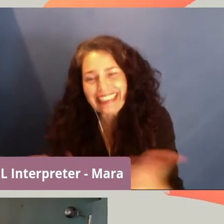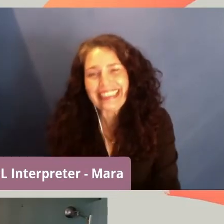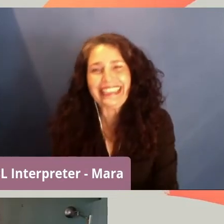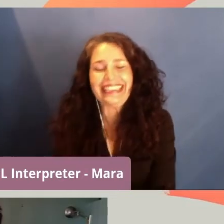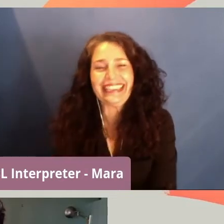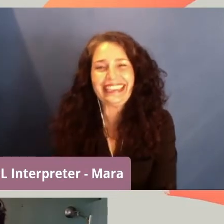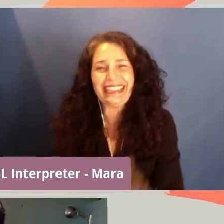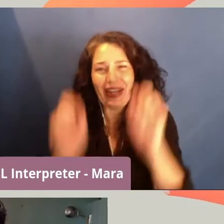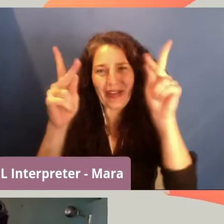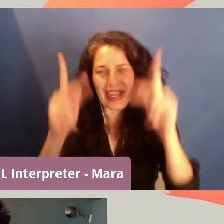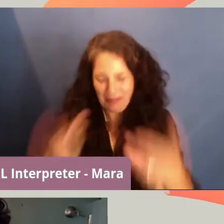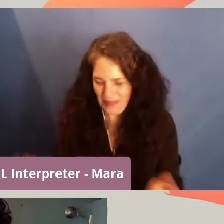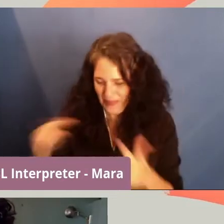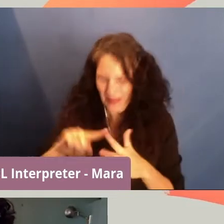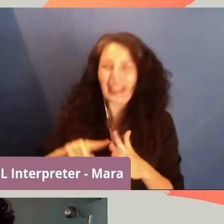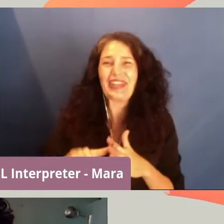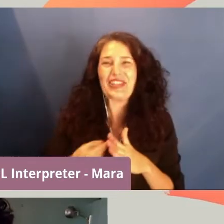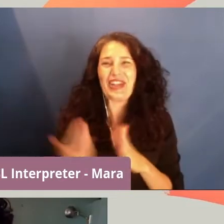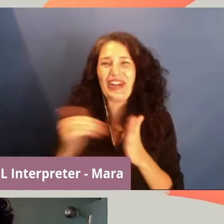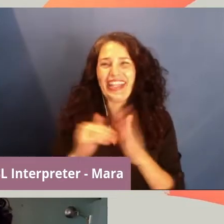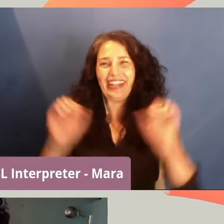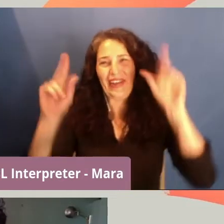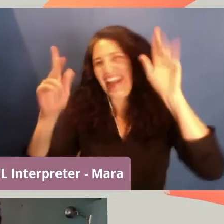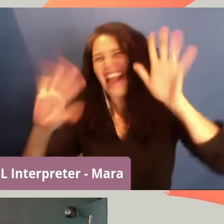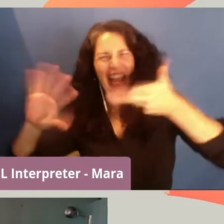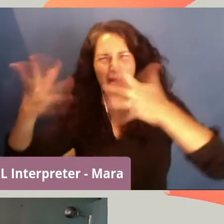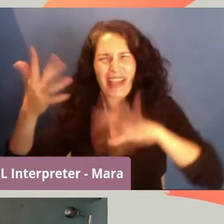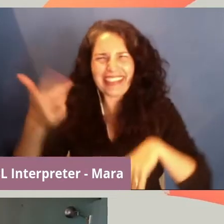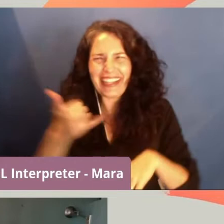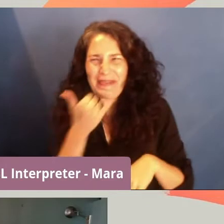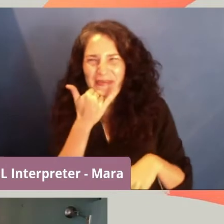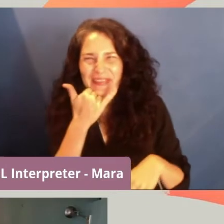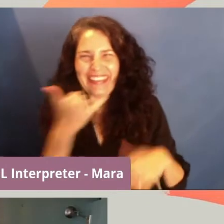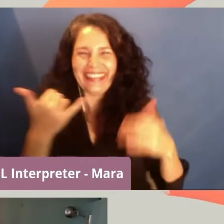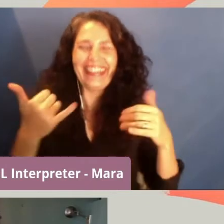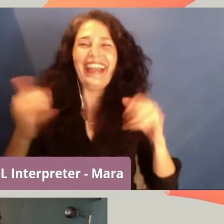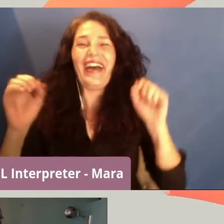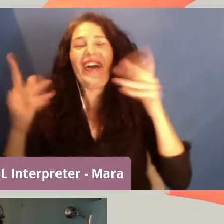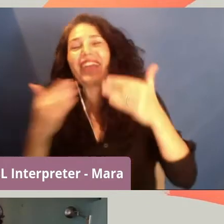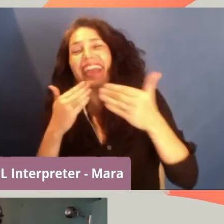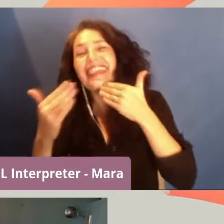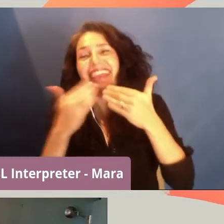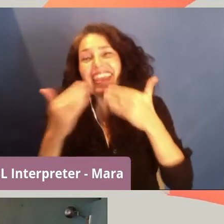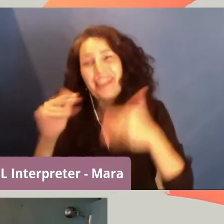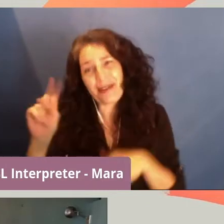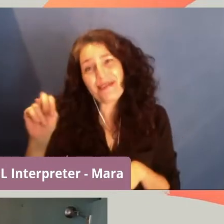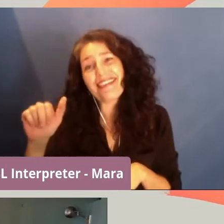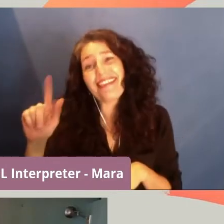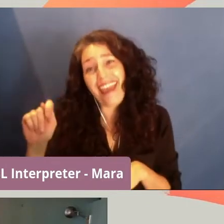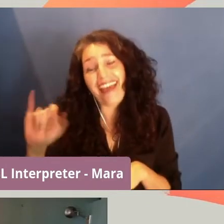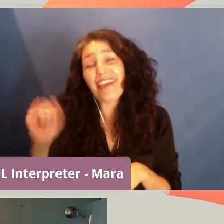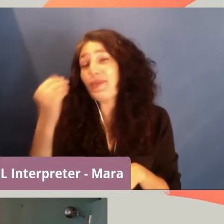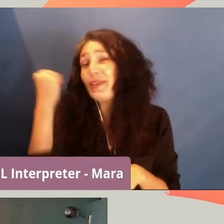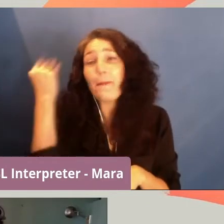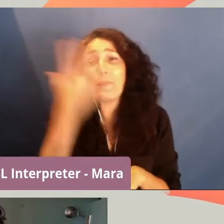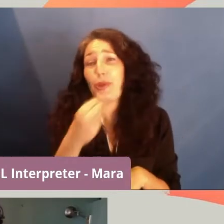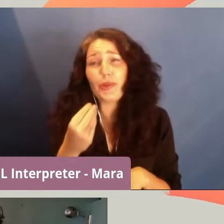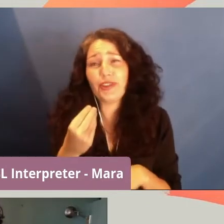Okay. I'm gonna start over. That's good 'cause I kinda messed up anyway. But I've started by saying thank you to Nat, that was such a beautiful introduction